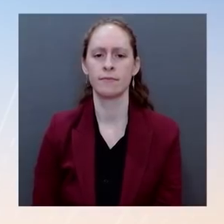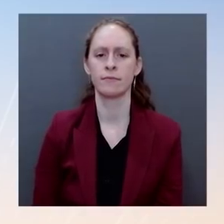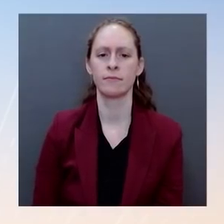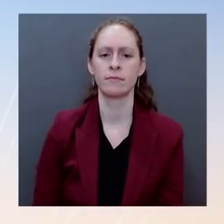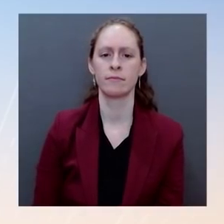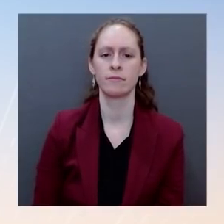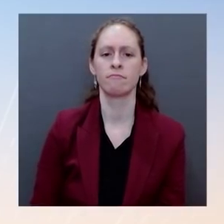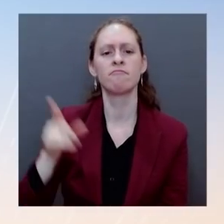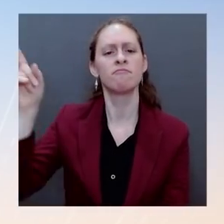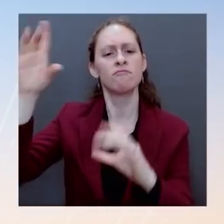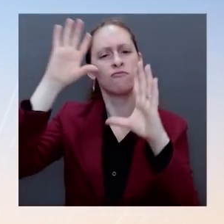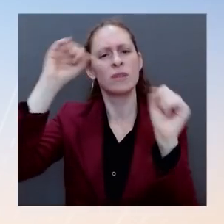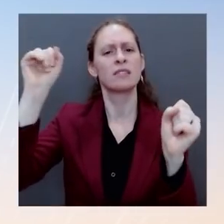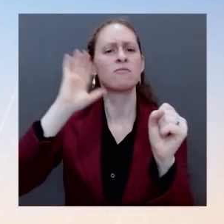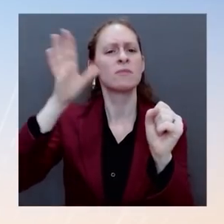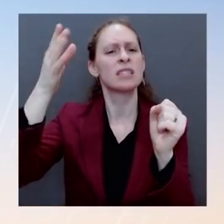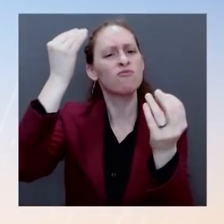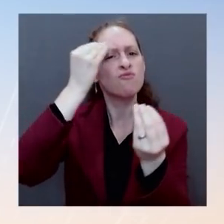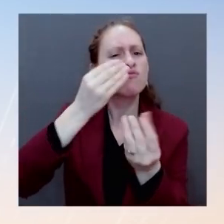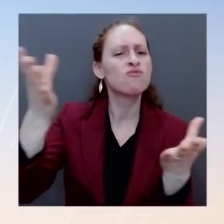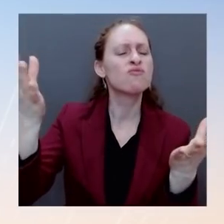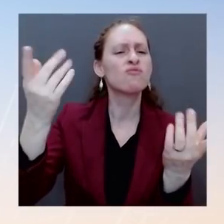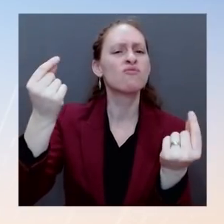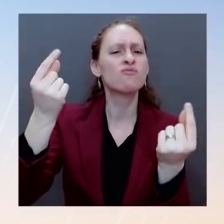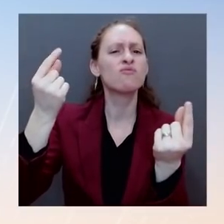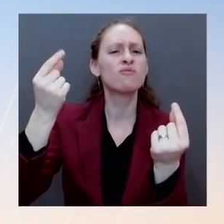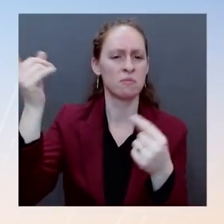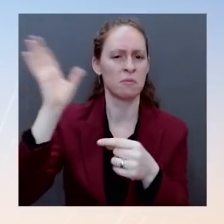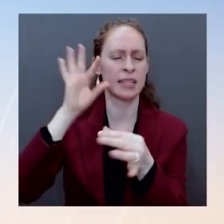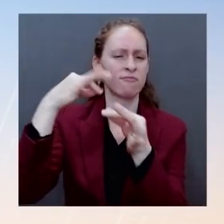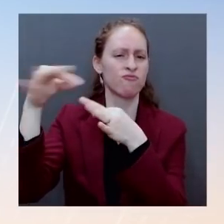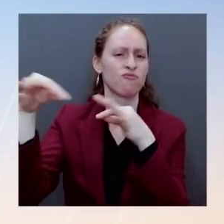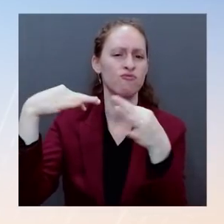And I think that that basic approach extends to the other Chairs as well --